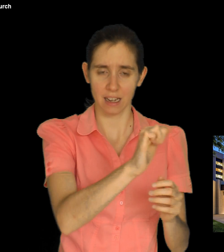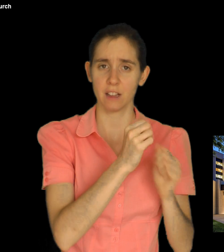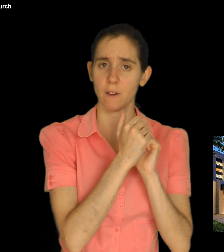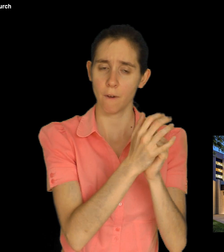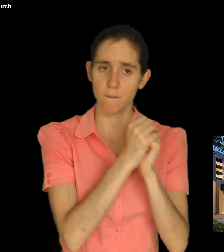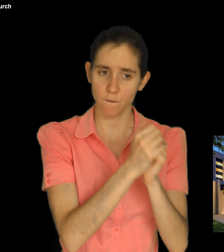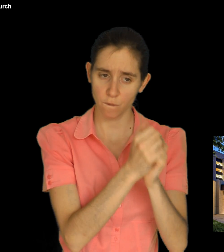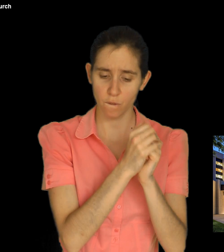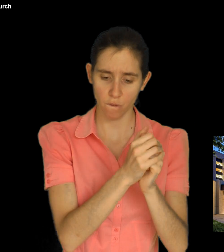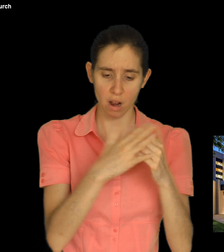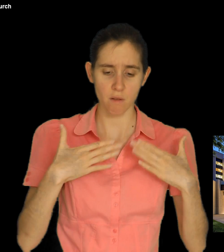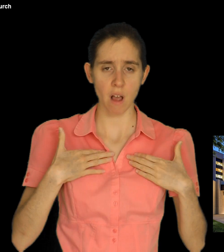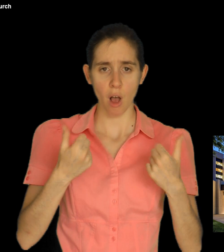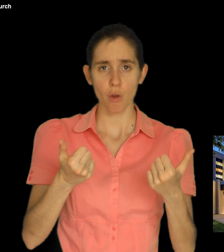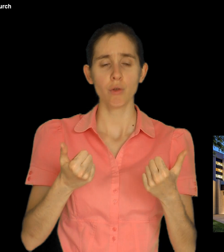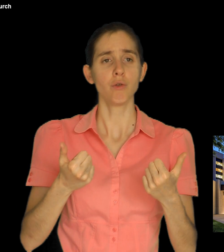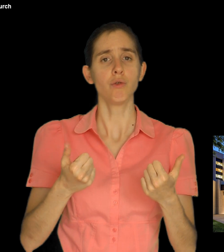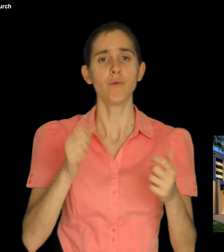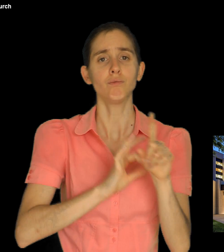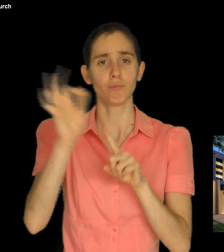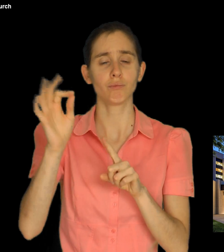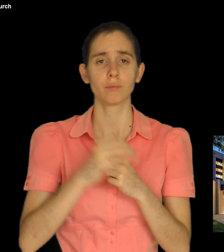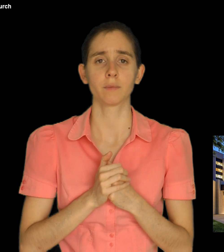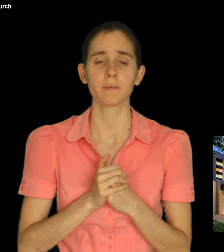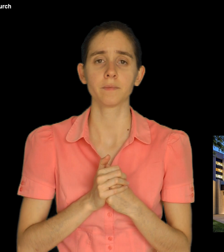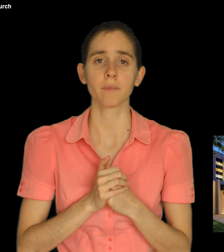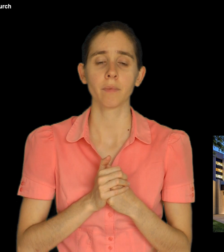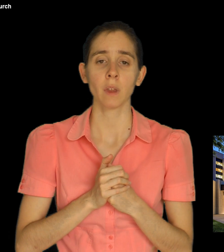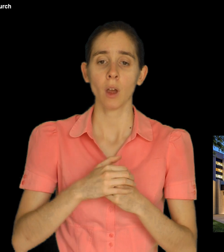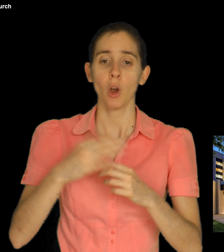measurable benefits. Within 3 years,